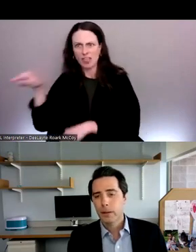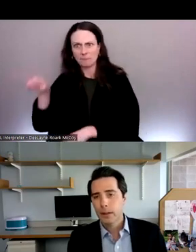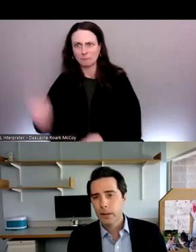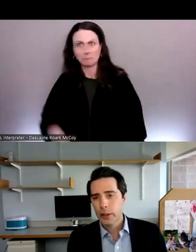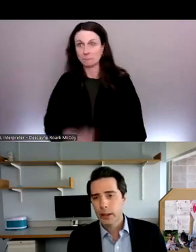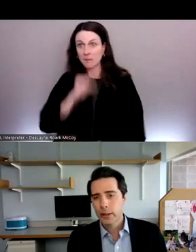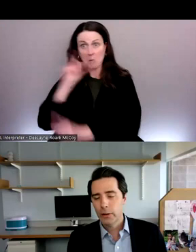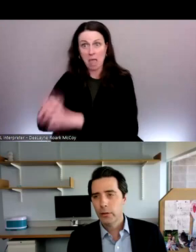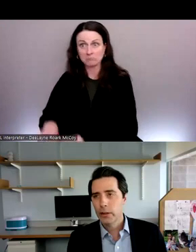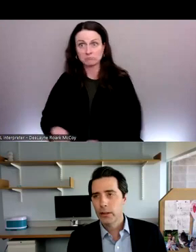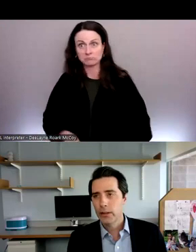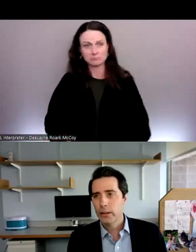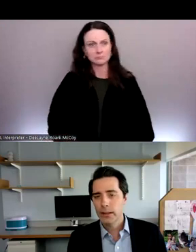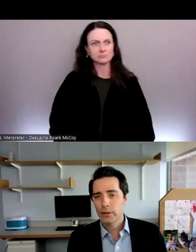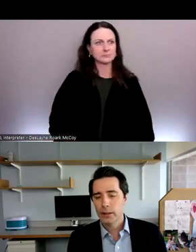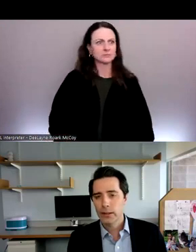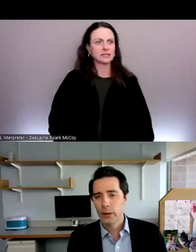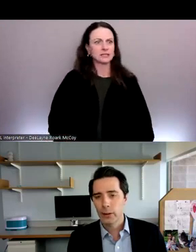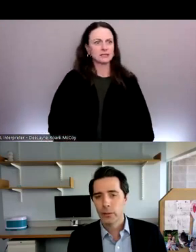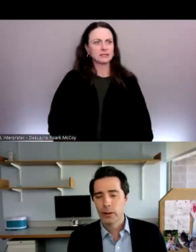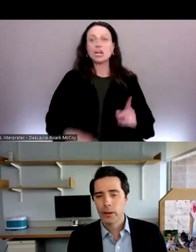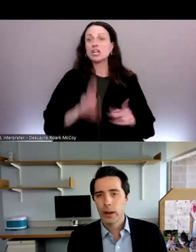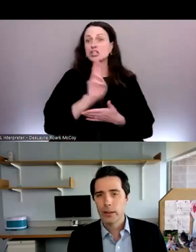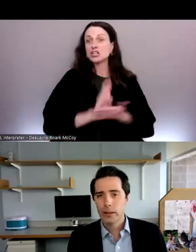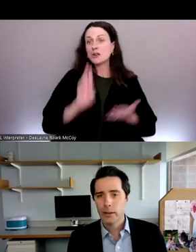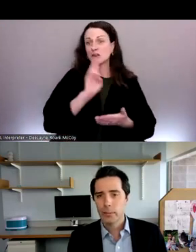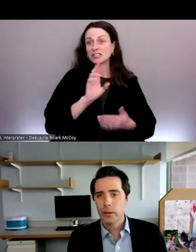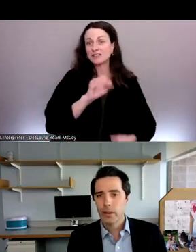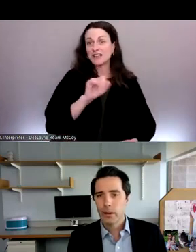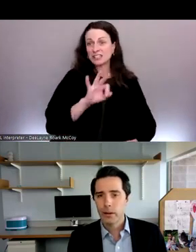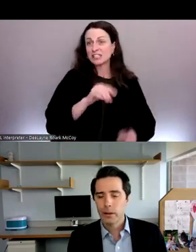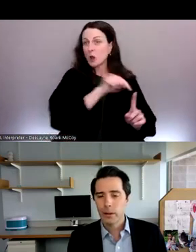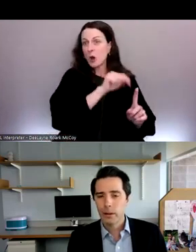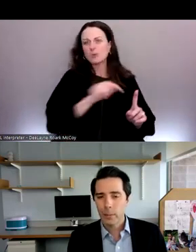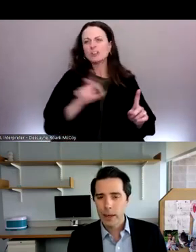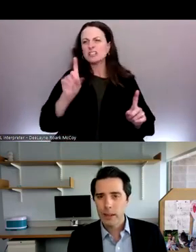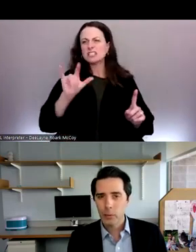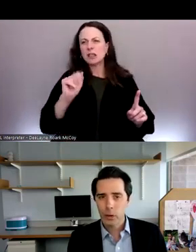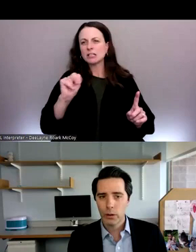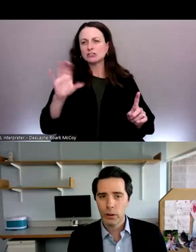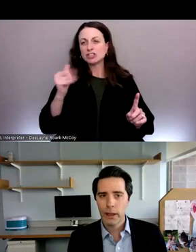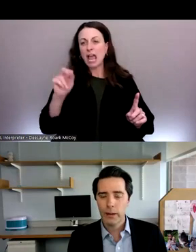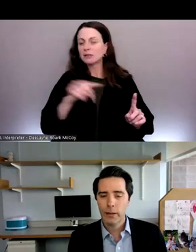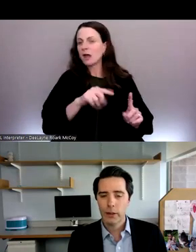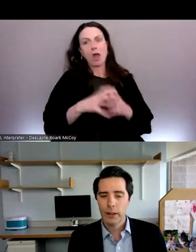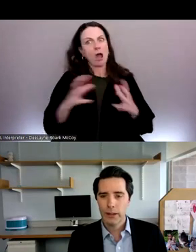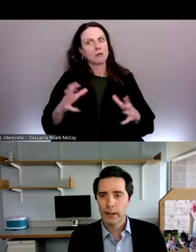Dylan Chan at University of San Francisco has done some